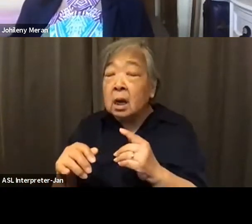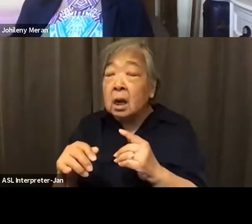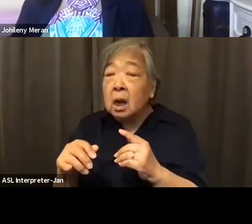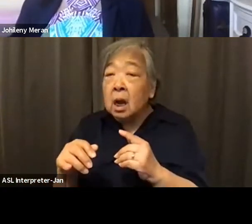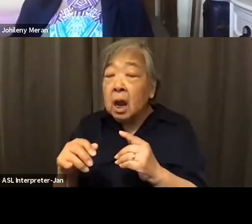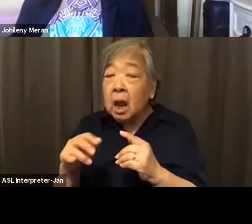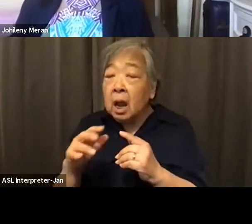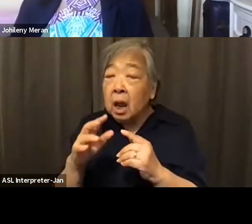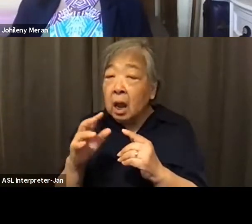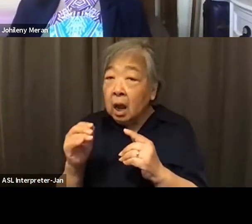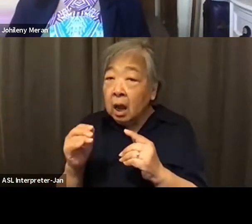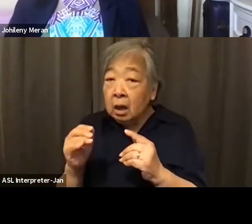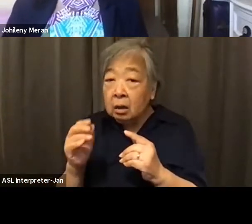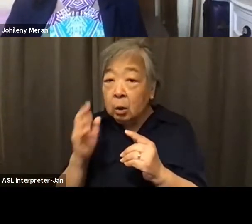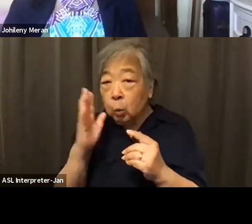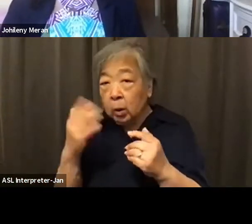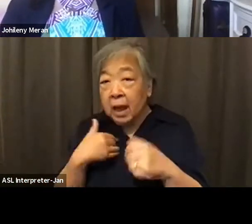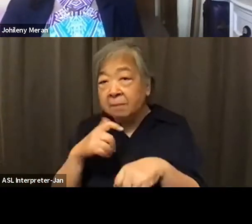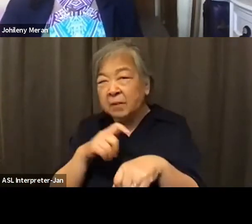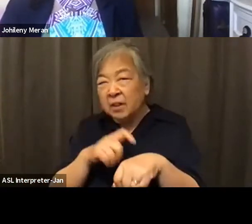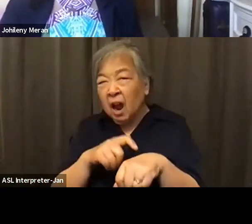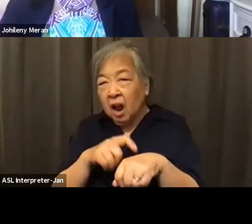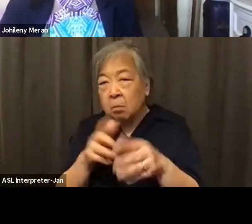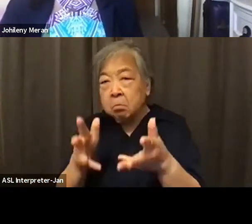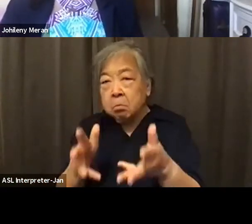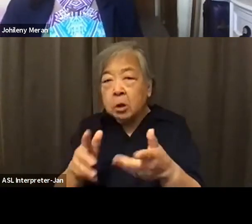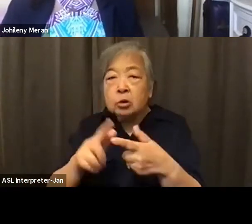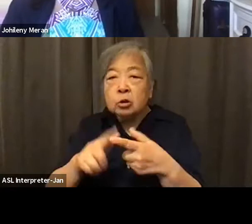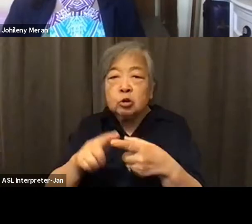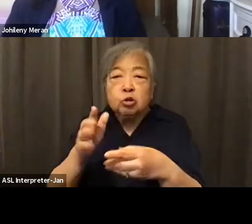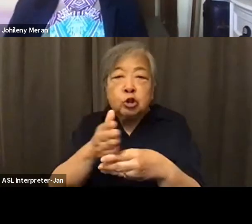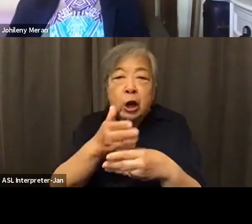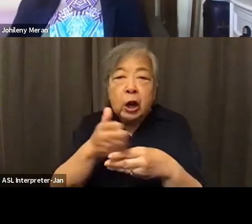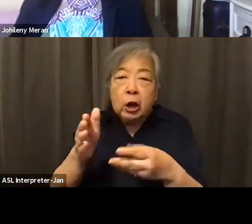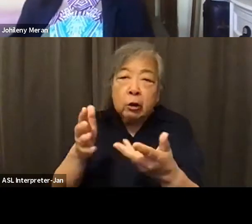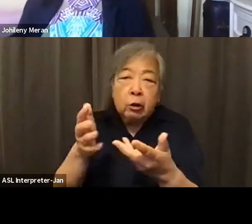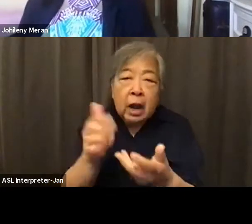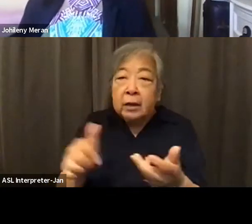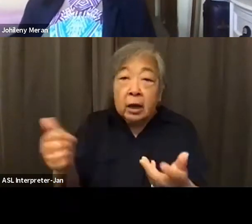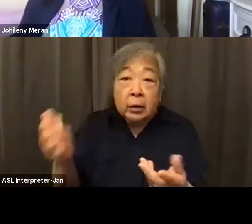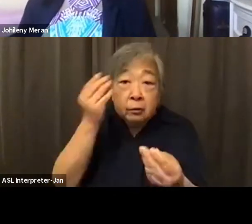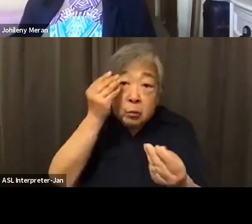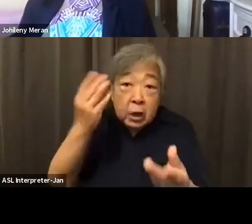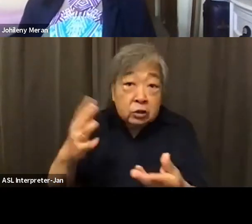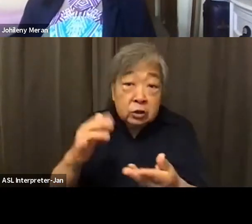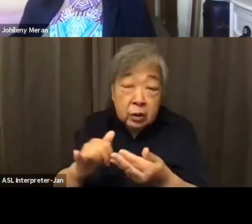And then we'll have a little bit of time at the end just to share any additional resources we'd like to go over.